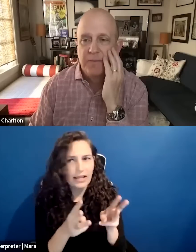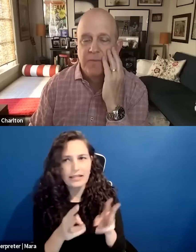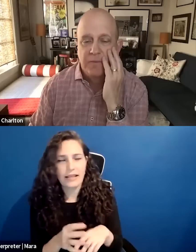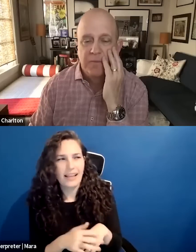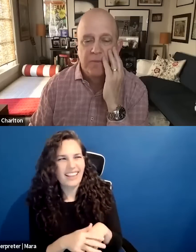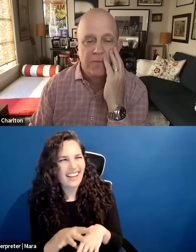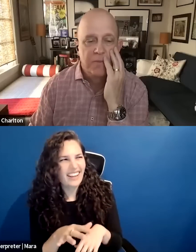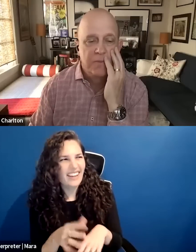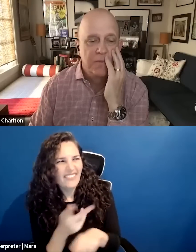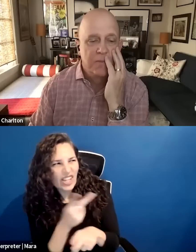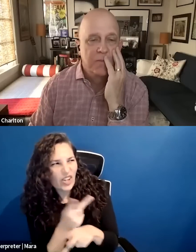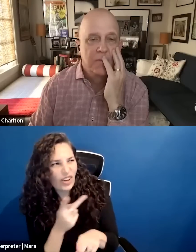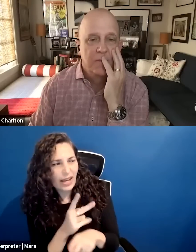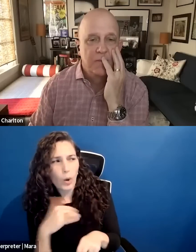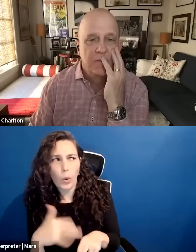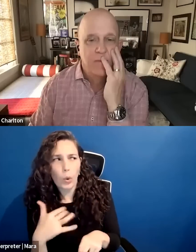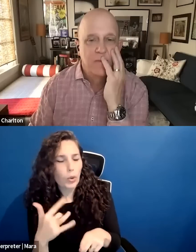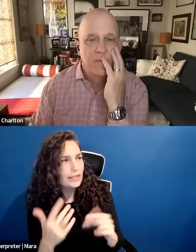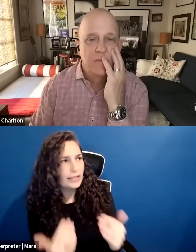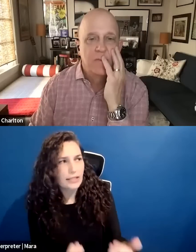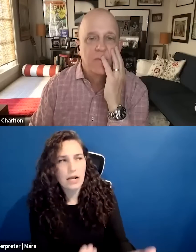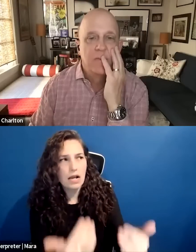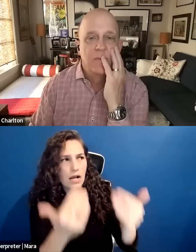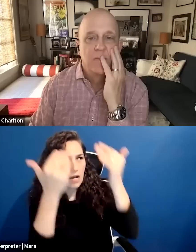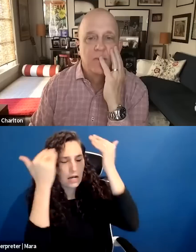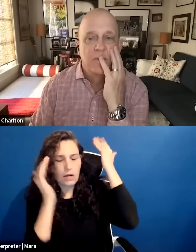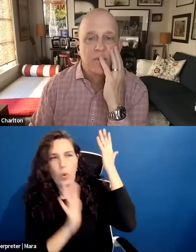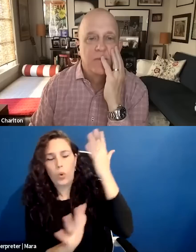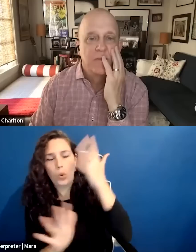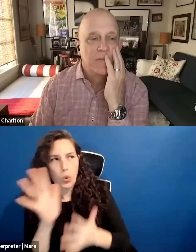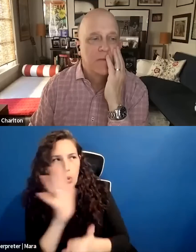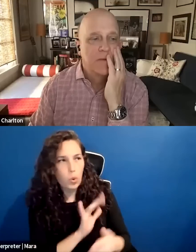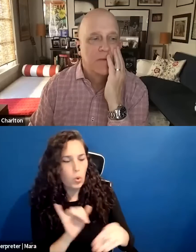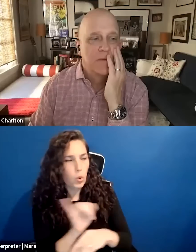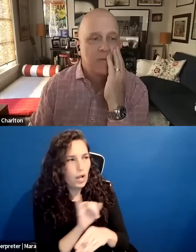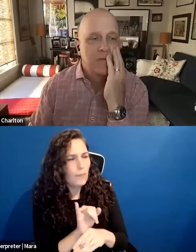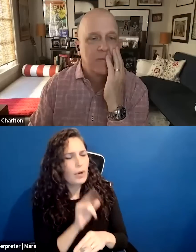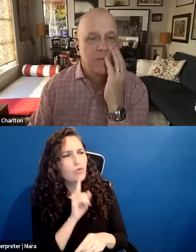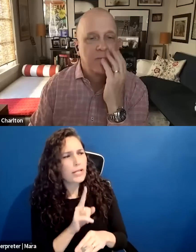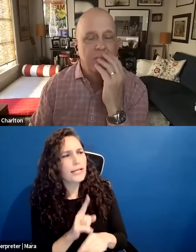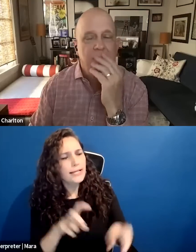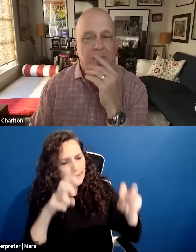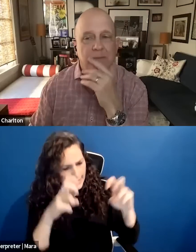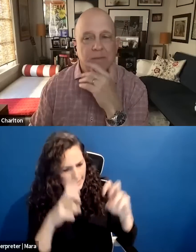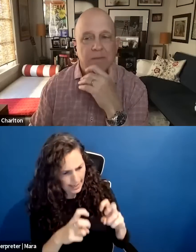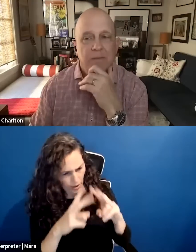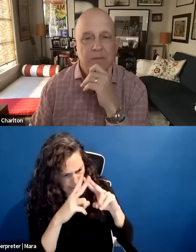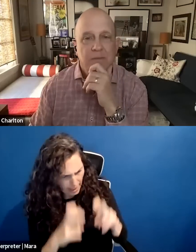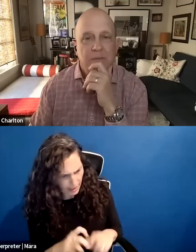overwhelming and nebulous industry and breaking it down into like practical things that you can actually do.